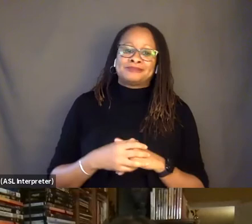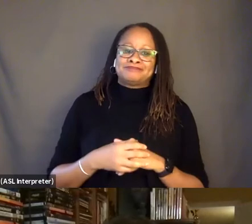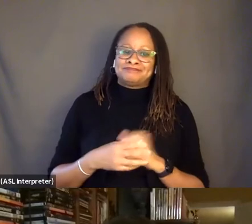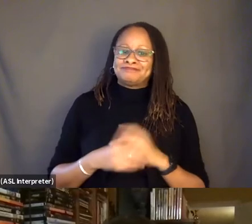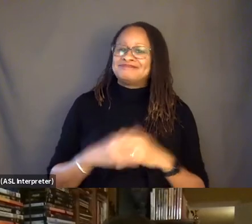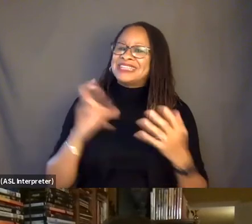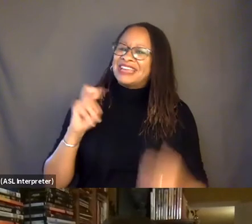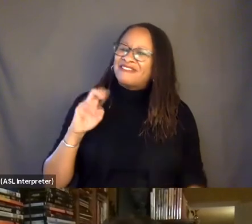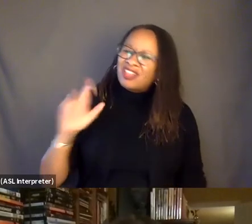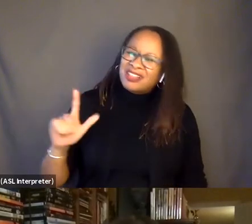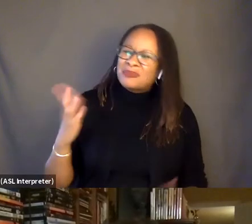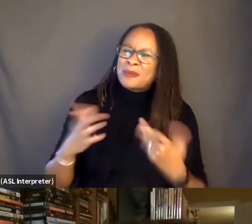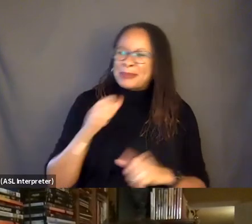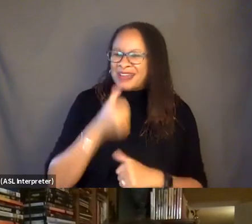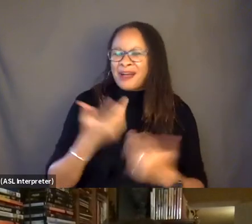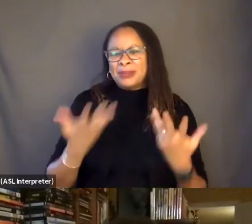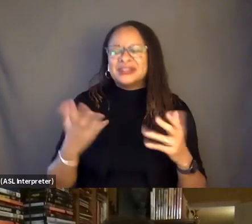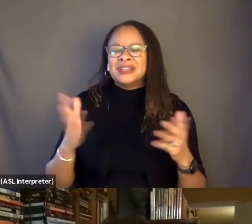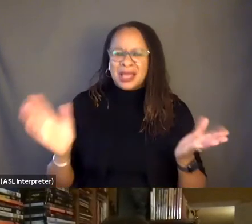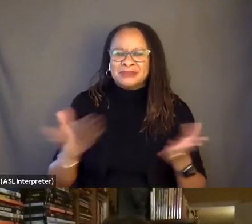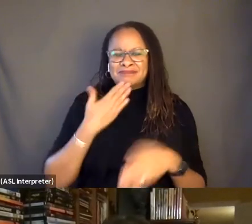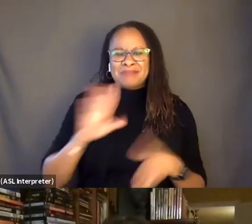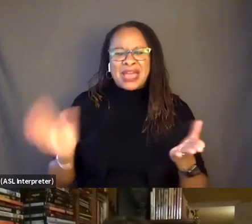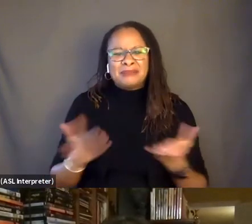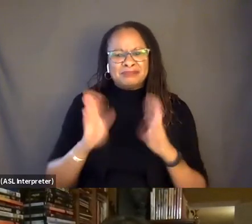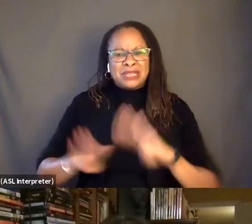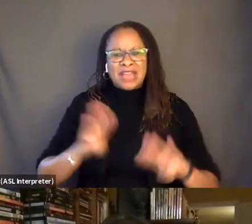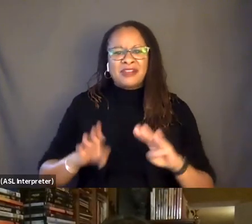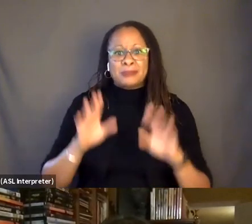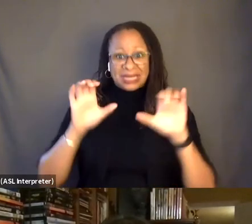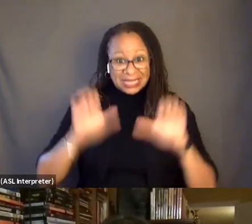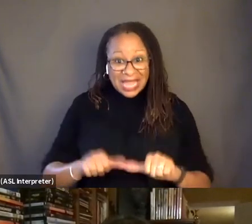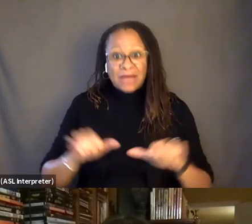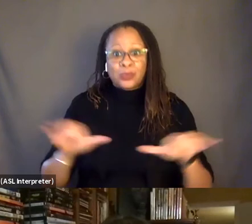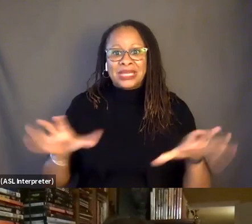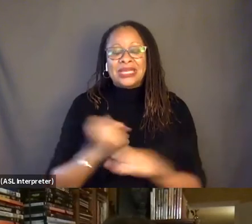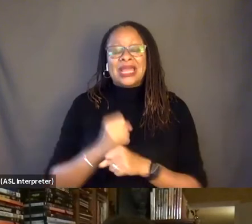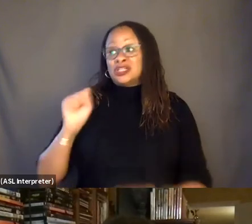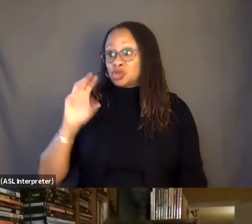Maybe not evil, but bad behavior. But can it do the opposite then, right? Is that possible?